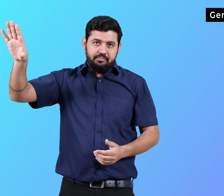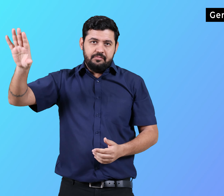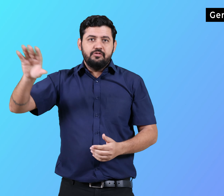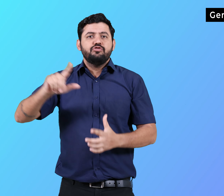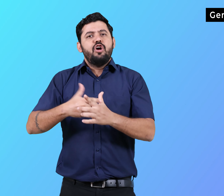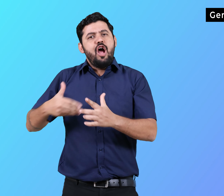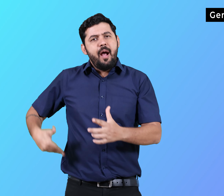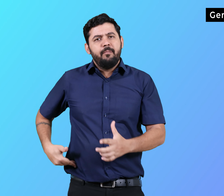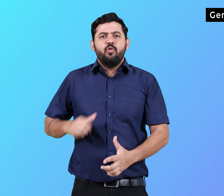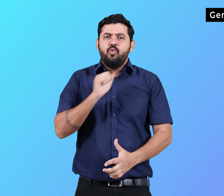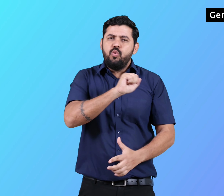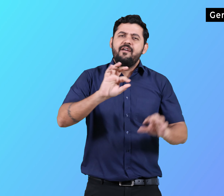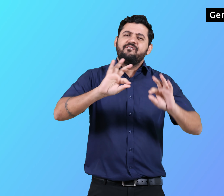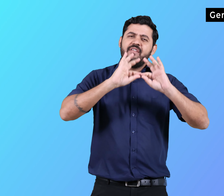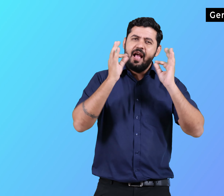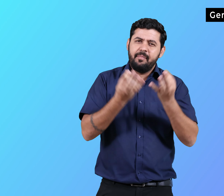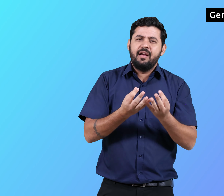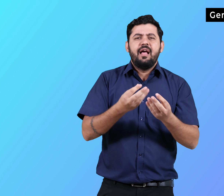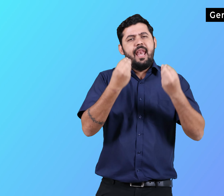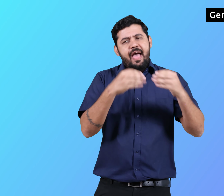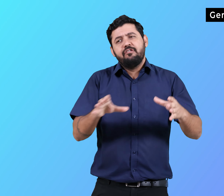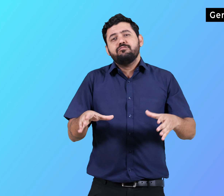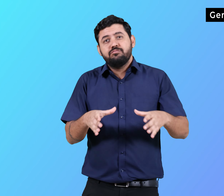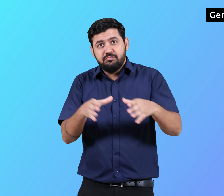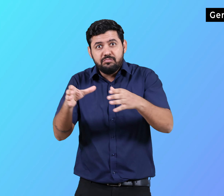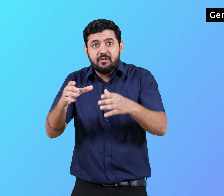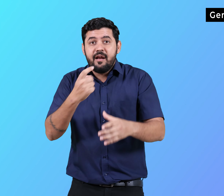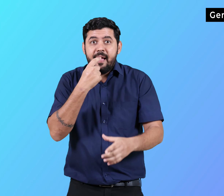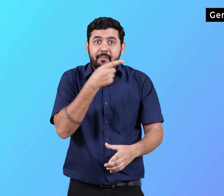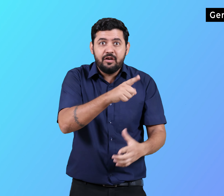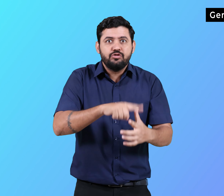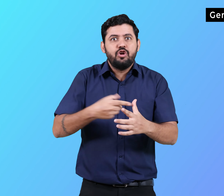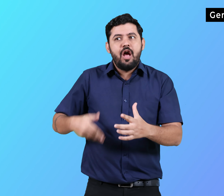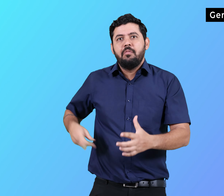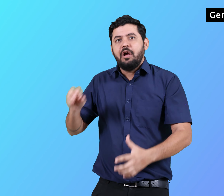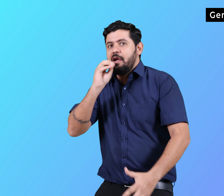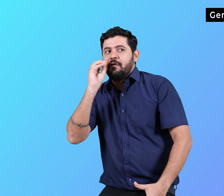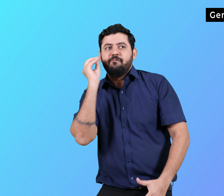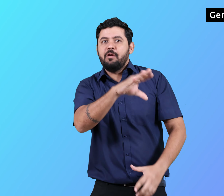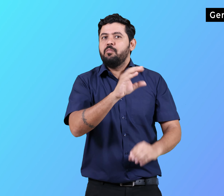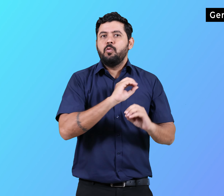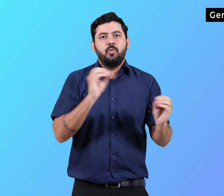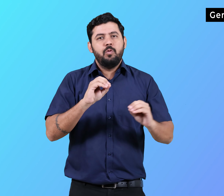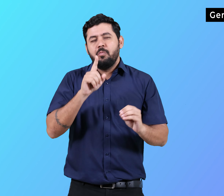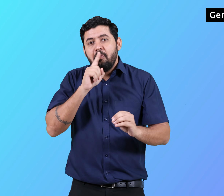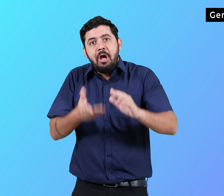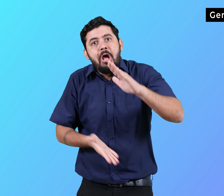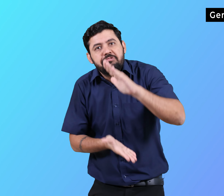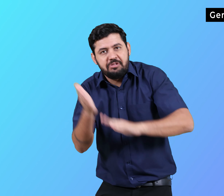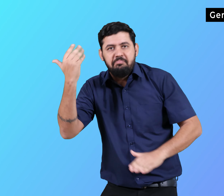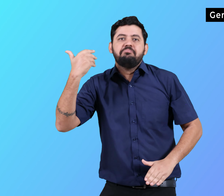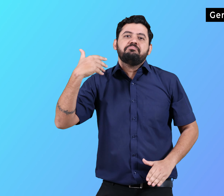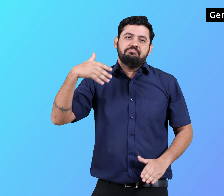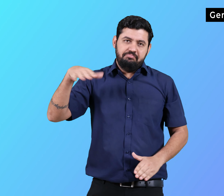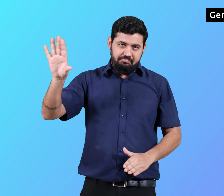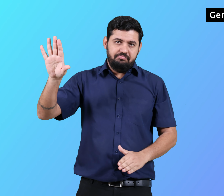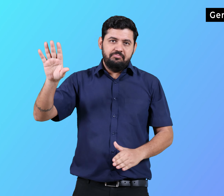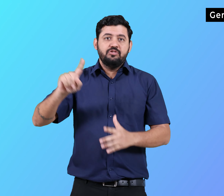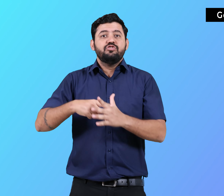Jacob tricked Laban the Aramean by not telling him he was leaving.